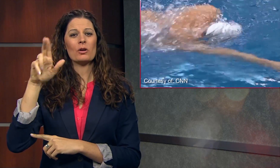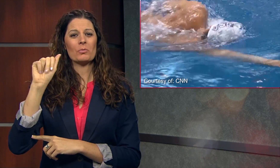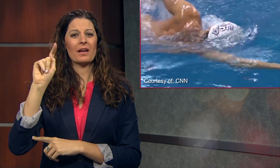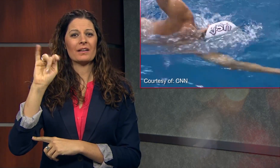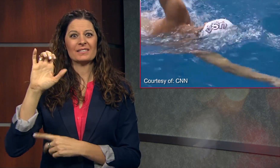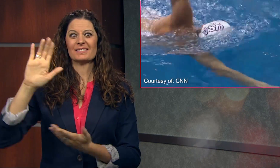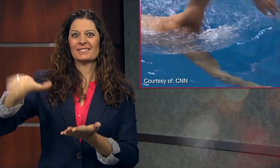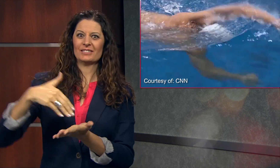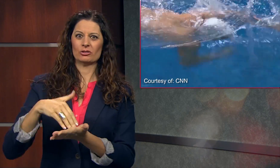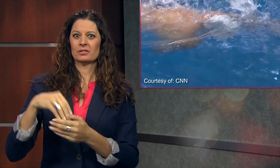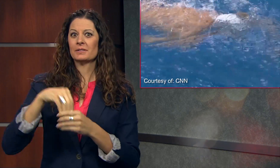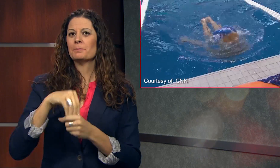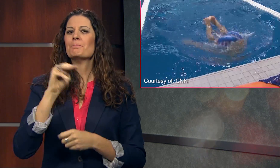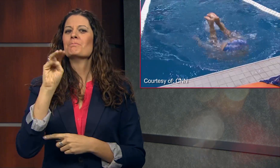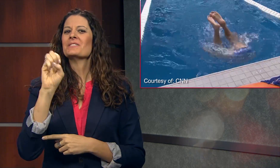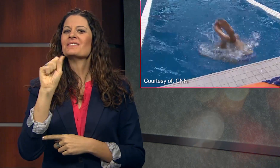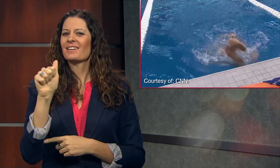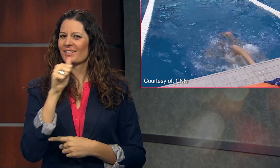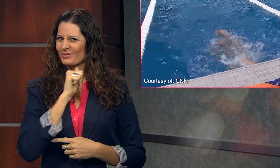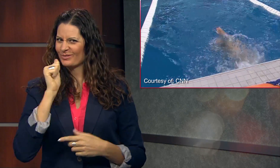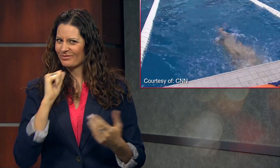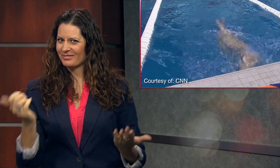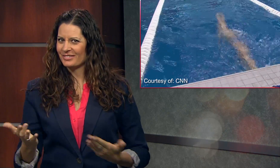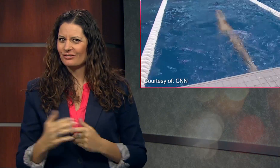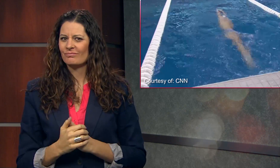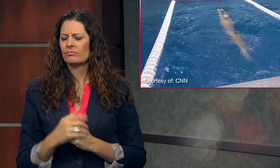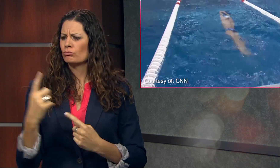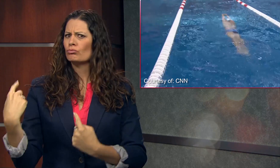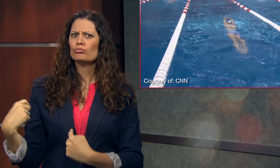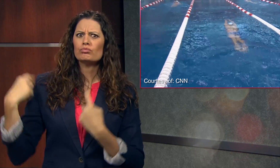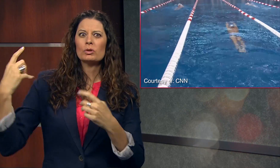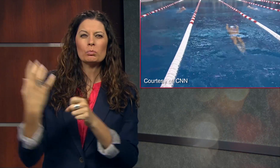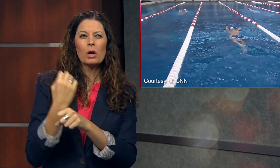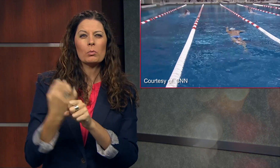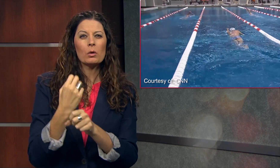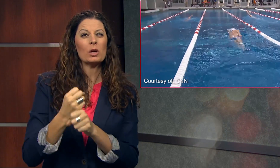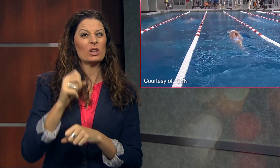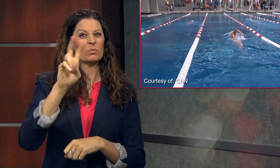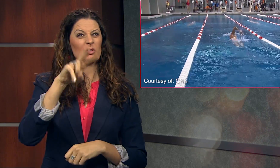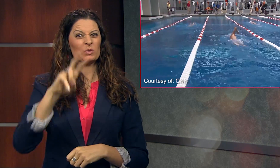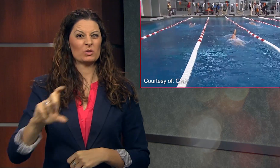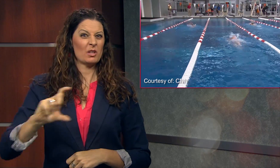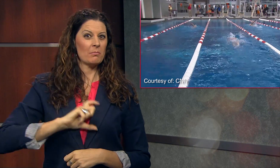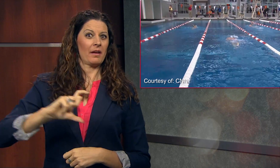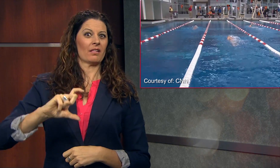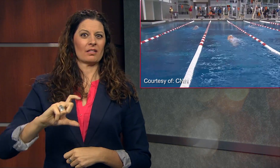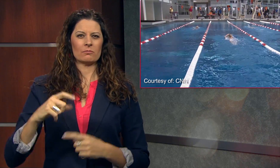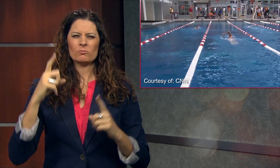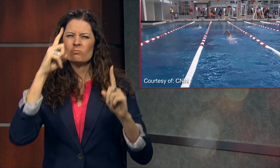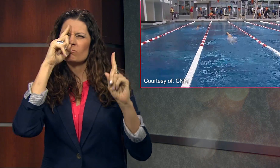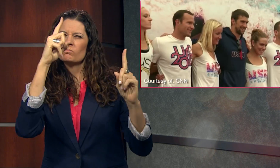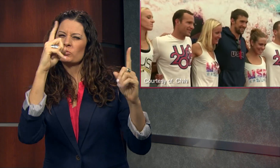ON APRIL 24-26. PHELPS ALREADY HAS 22 OLYMPIC MEDALS BUT AIMS TO WIN MORE IN THE 2016 OLYMPICS